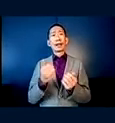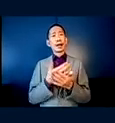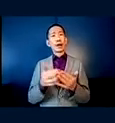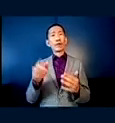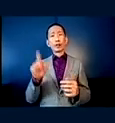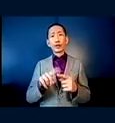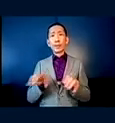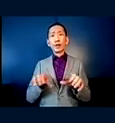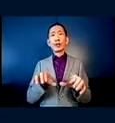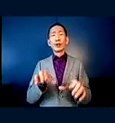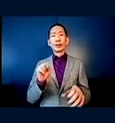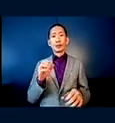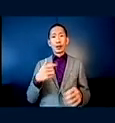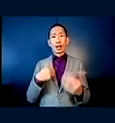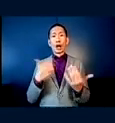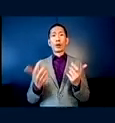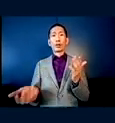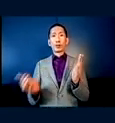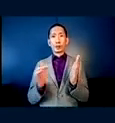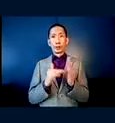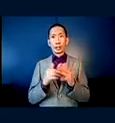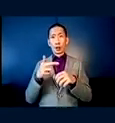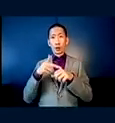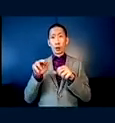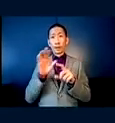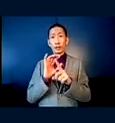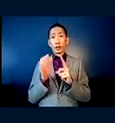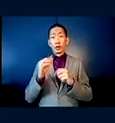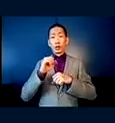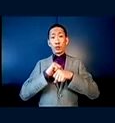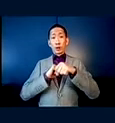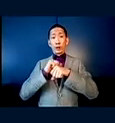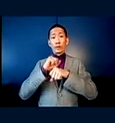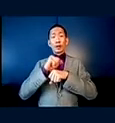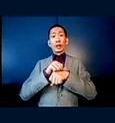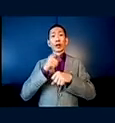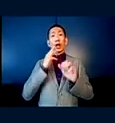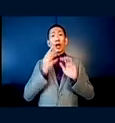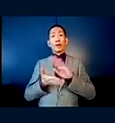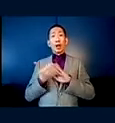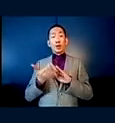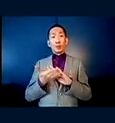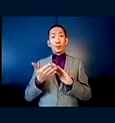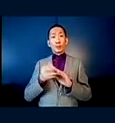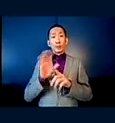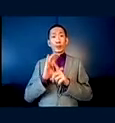EVERYTHING THAT EVERYBODY SHOULD BE DOING. SO, I WANT TO AGAIN REFERENCE